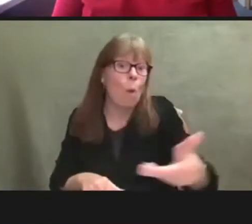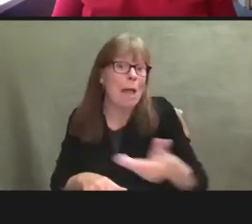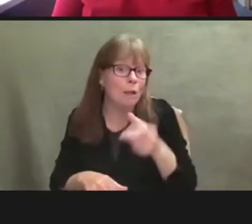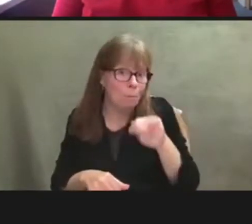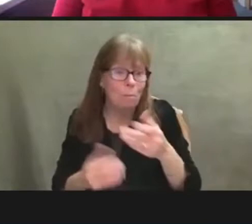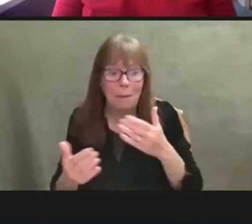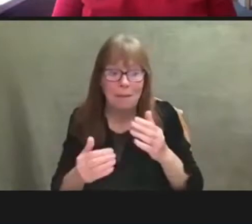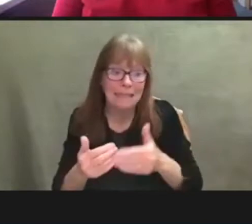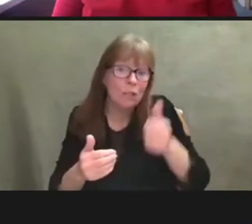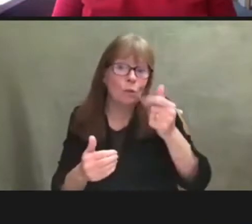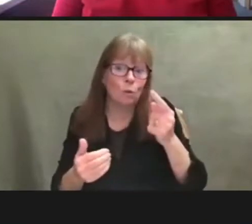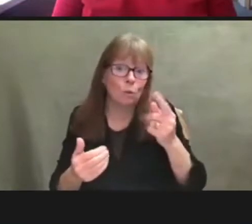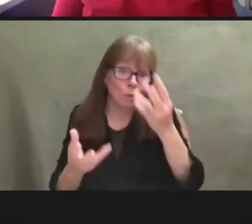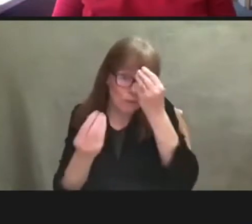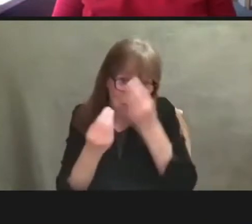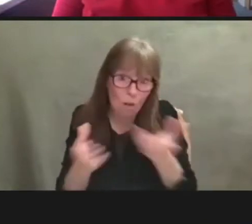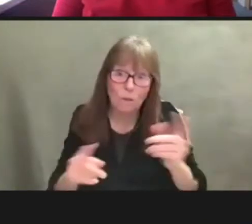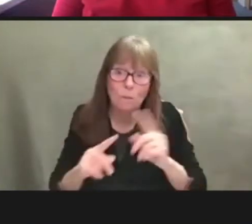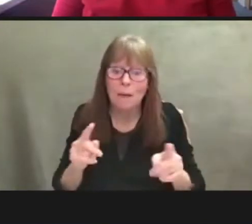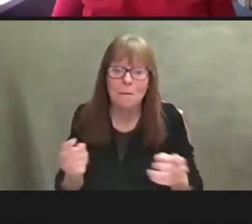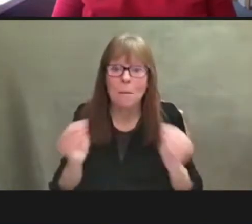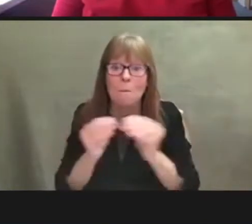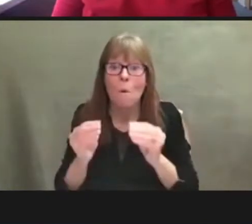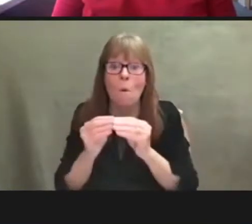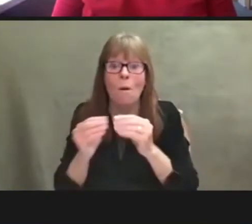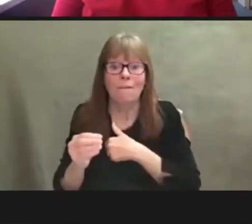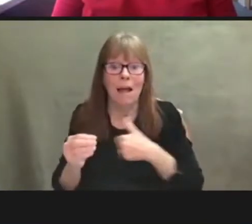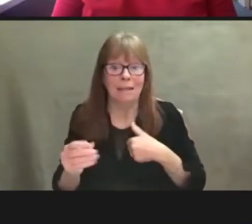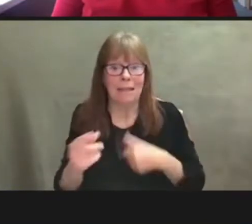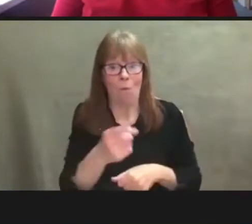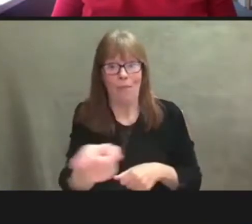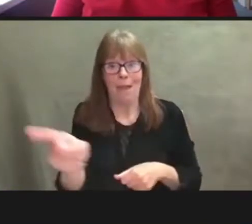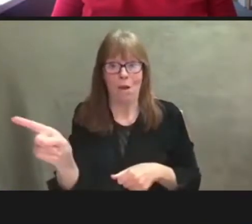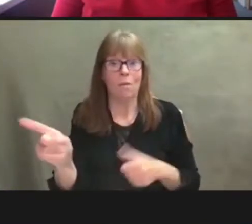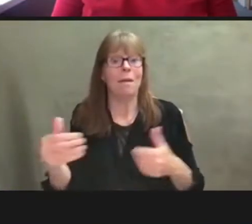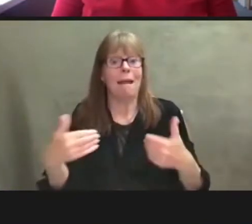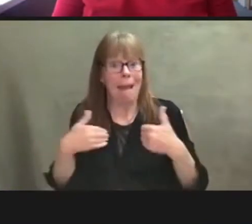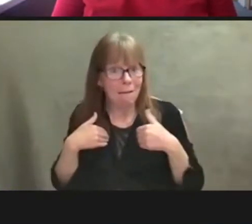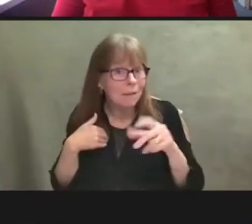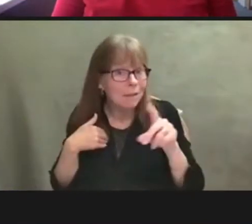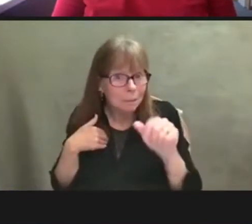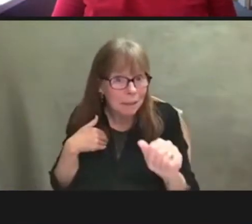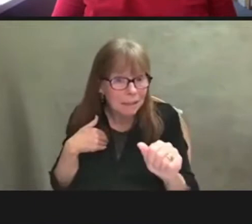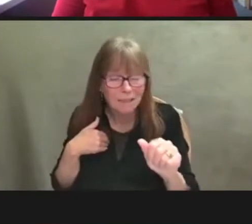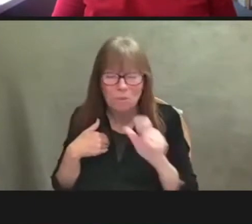But again, the more of us that are out there with disabilities, whether any type of disabilities